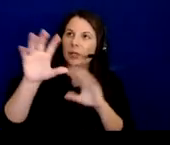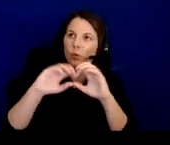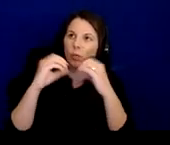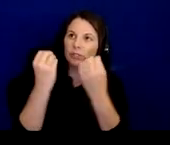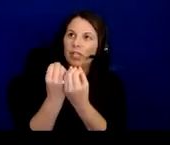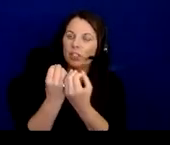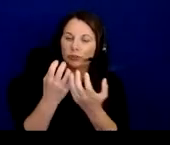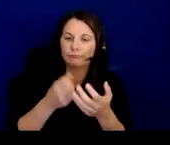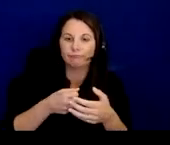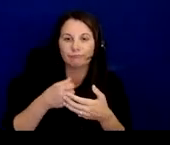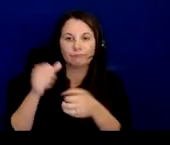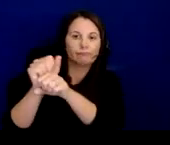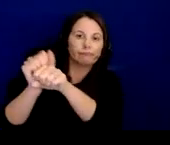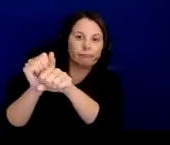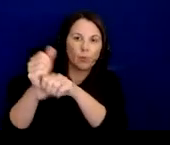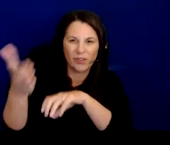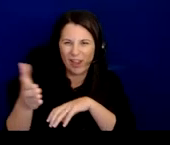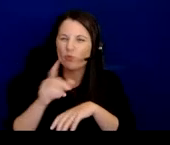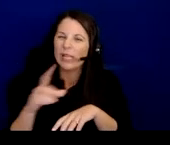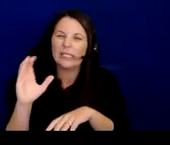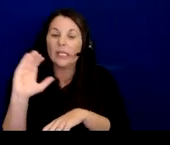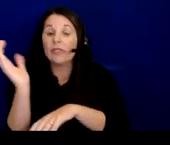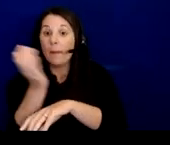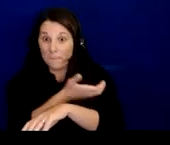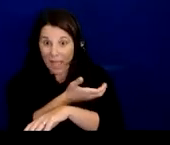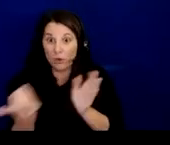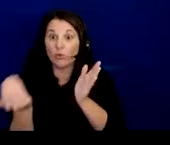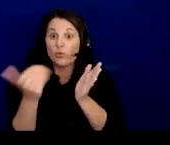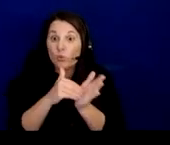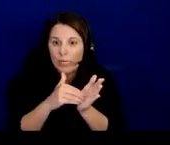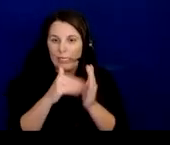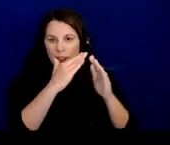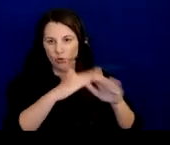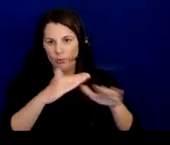Power redistribution is what, in my opinion, I think young people respond to.